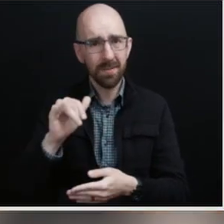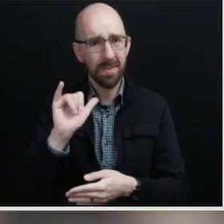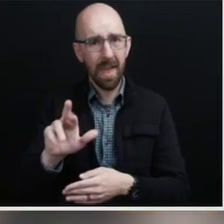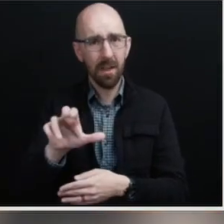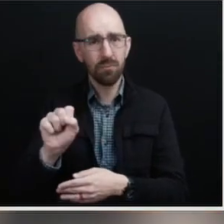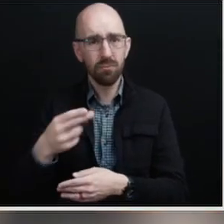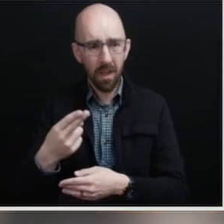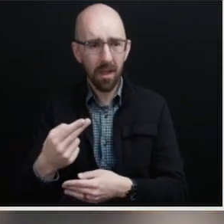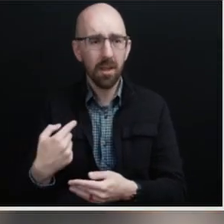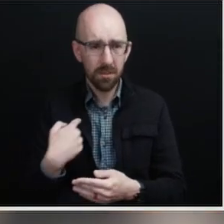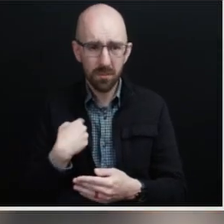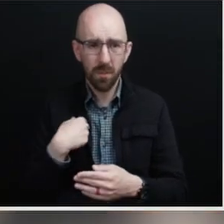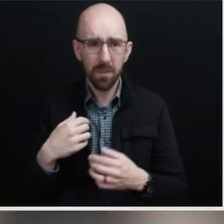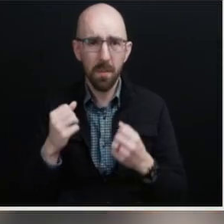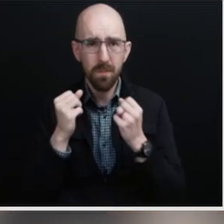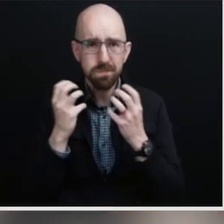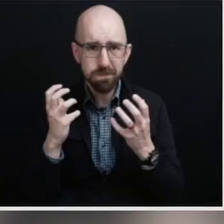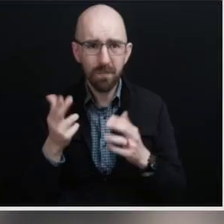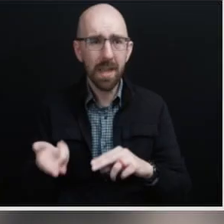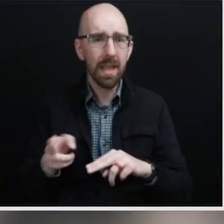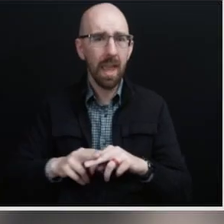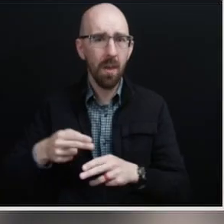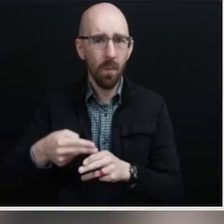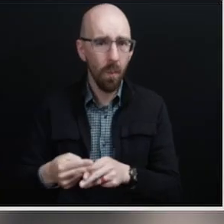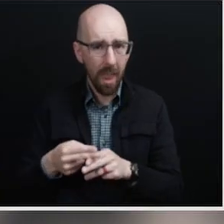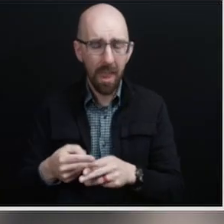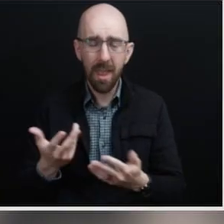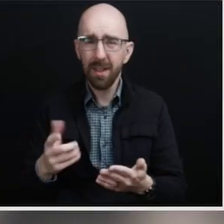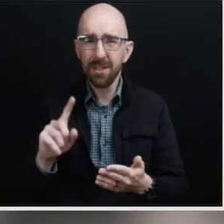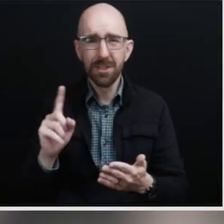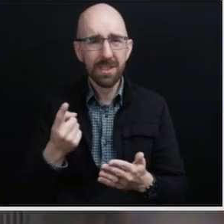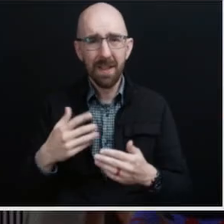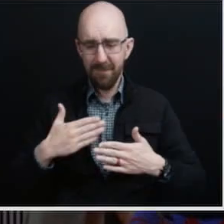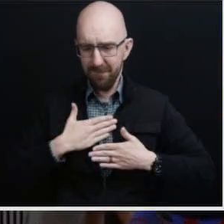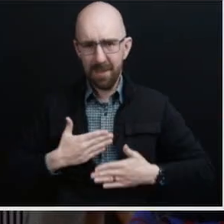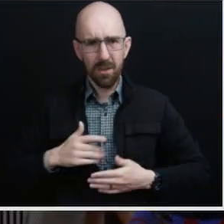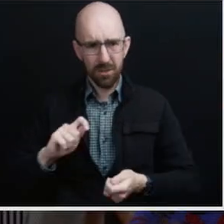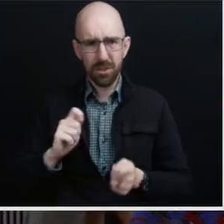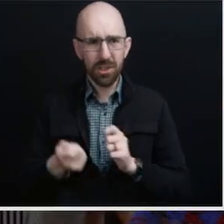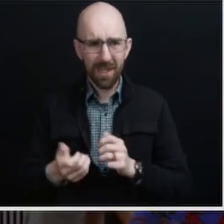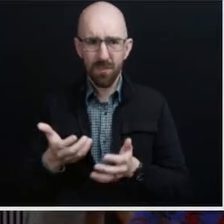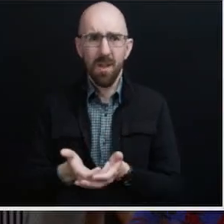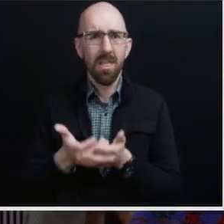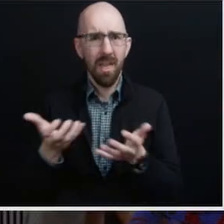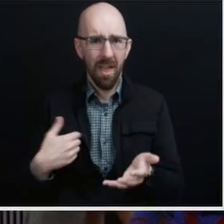puffy and gaining weight and it was just like the physical changes were a lot. And I think too it's